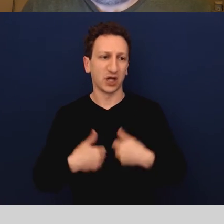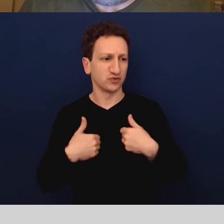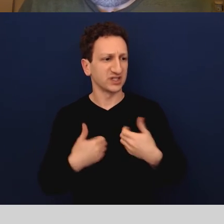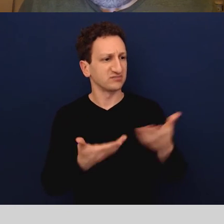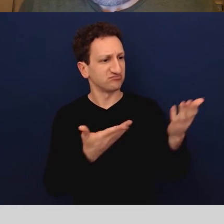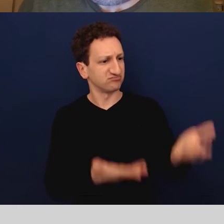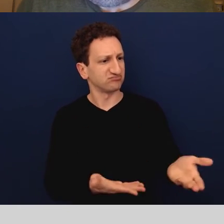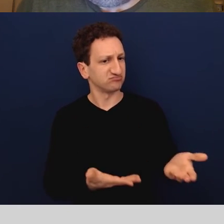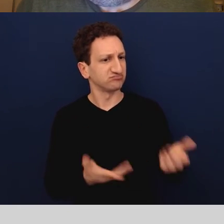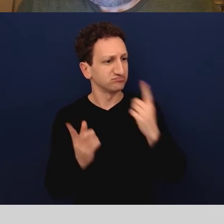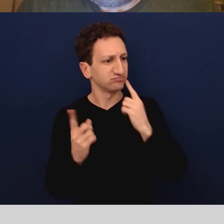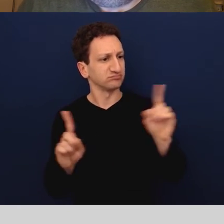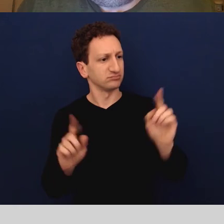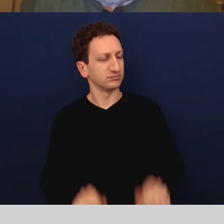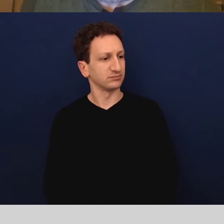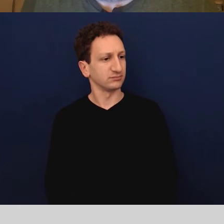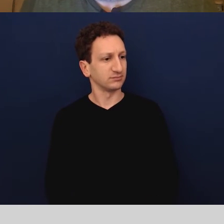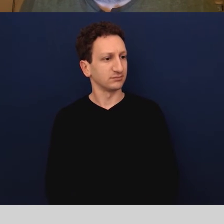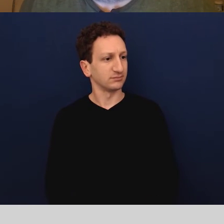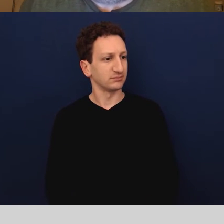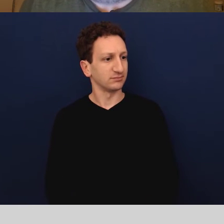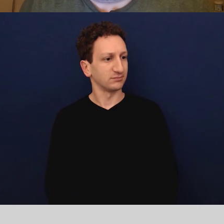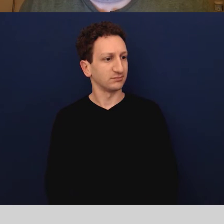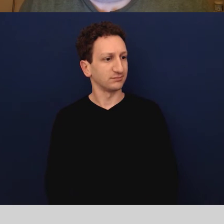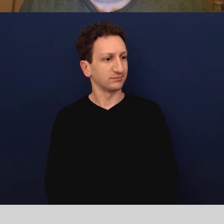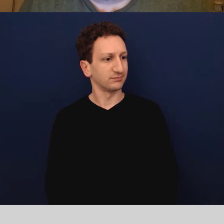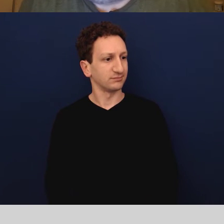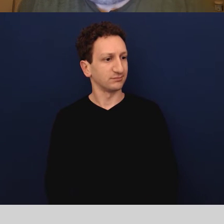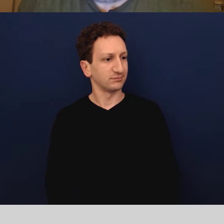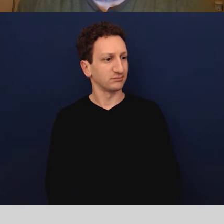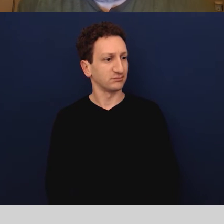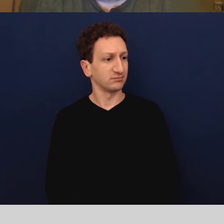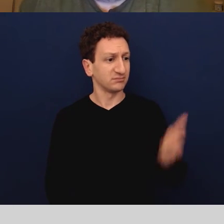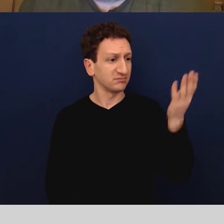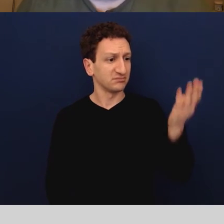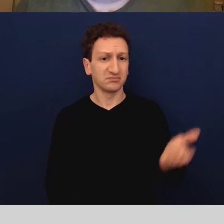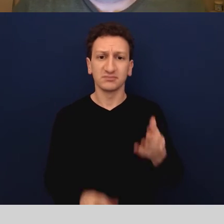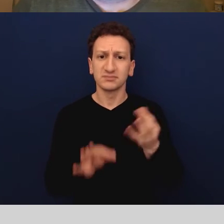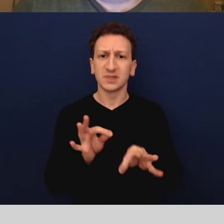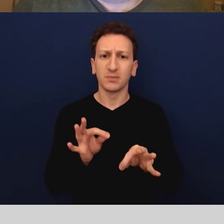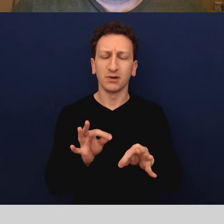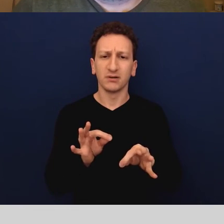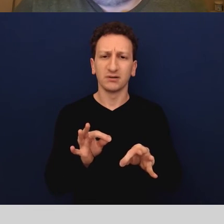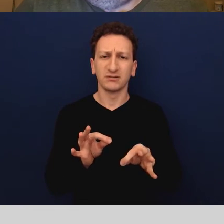everything works, but if this was all we had, then we could have stuck with single dispatch.